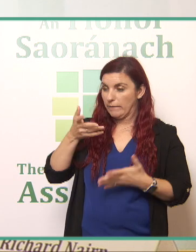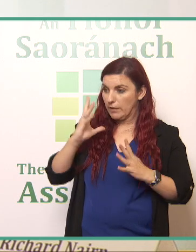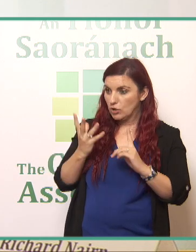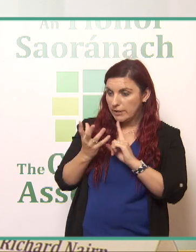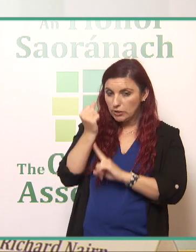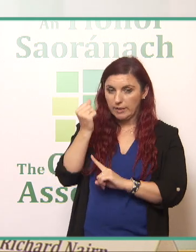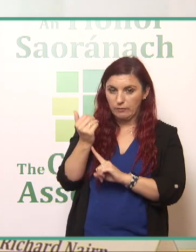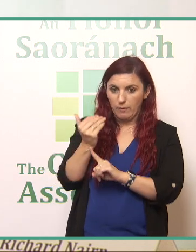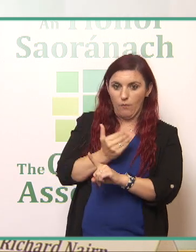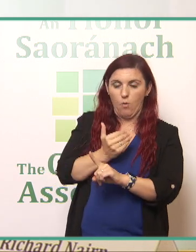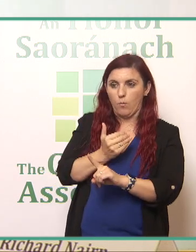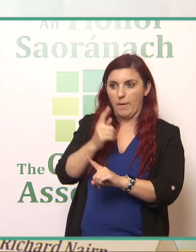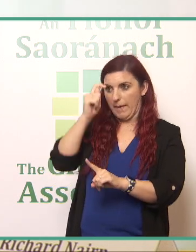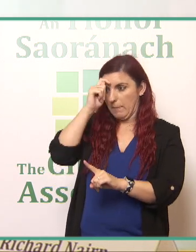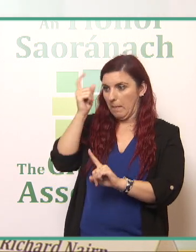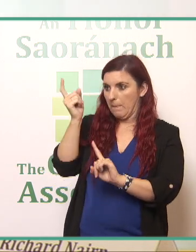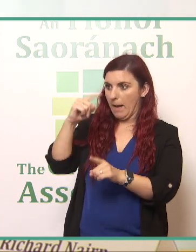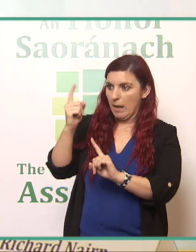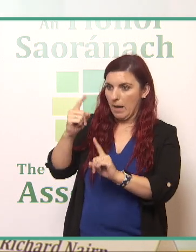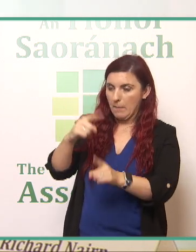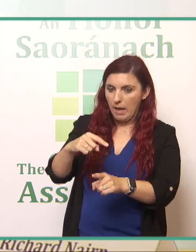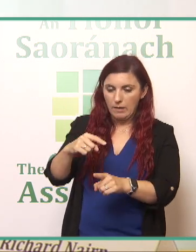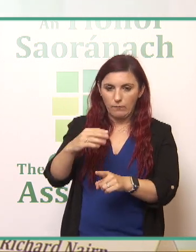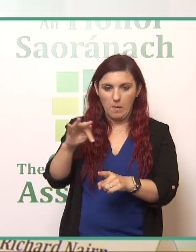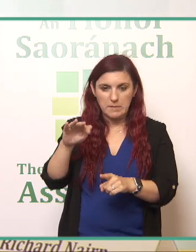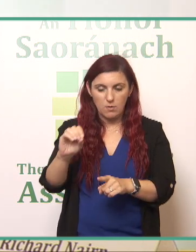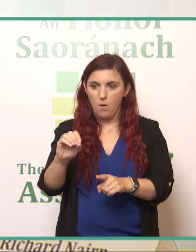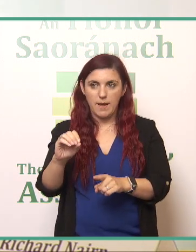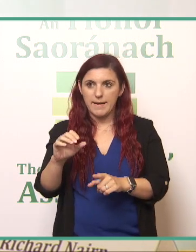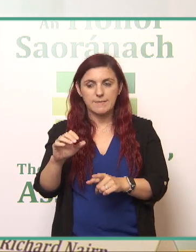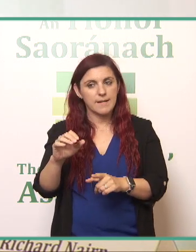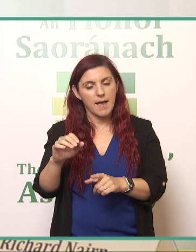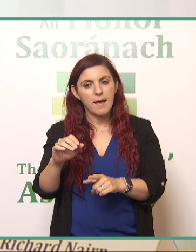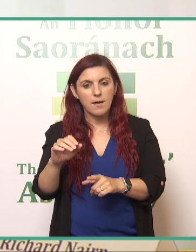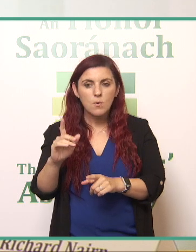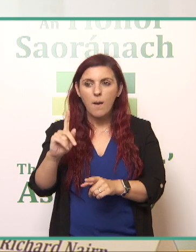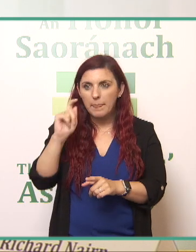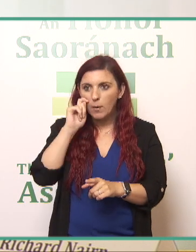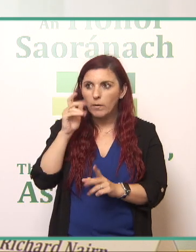bringing for us back to 11% from zero pretty much and we've created we're pretty